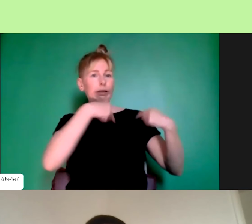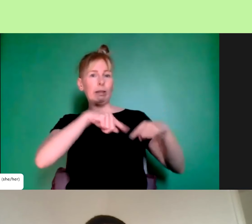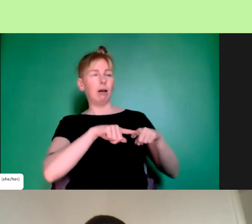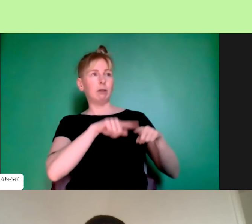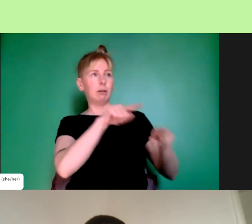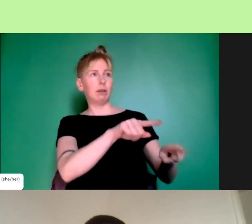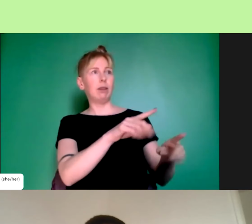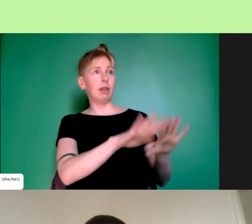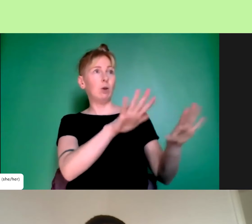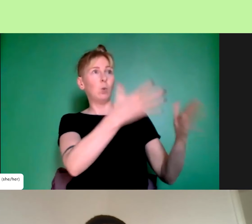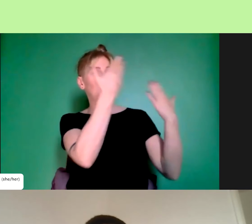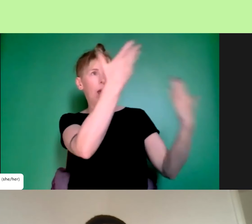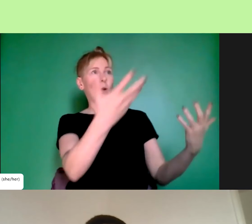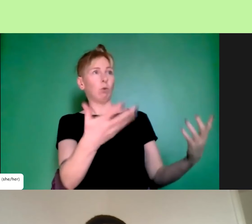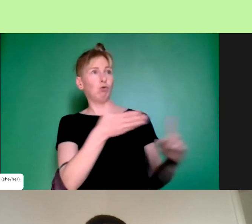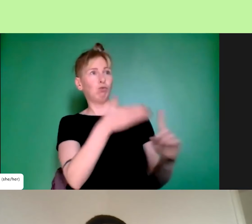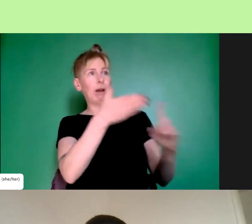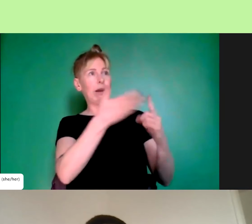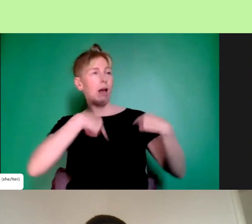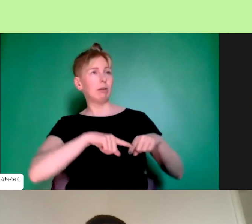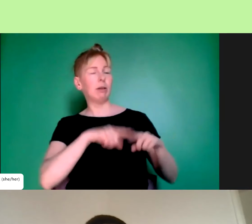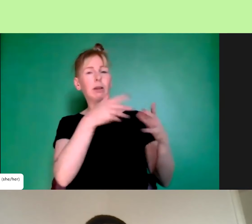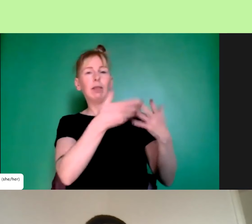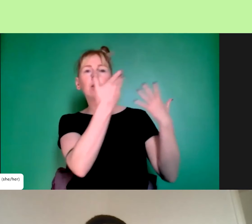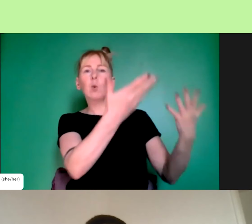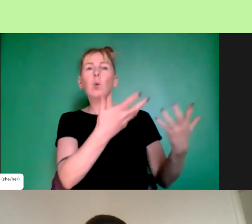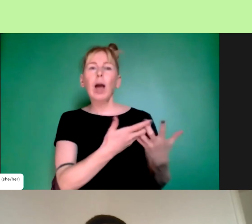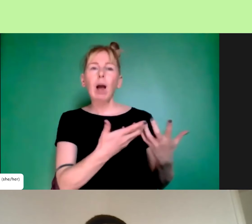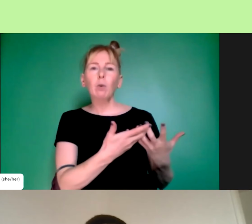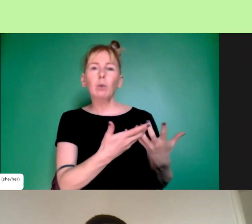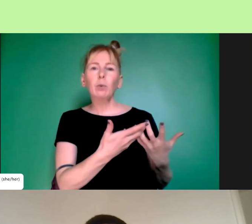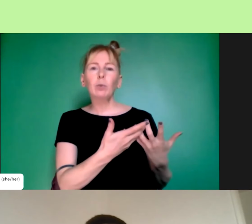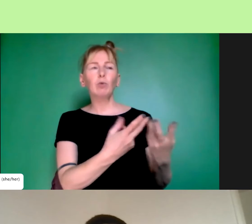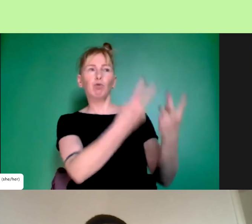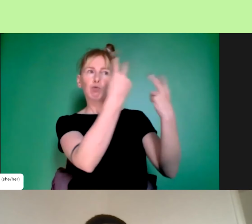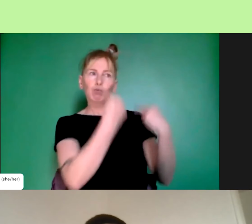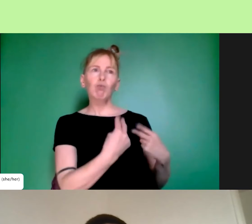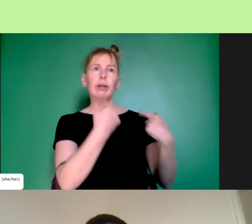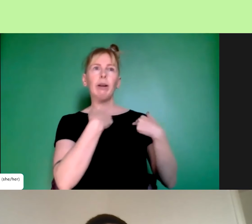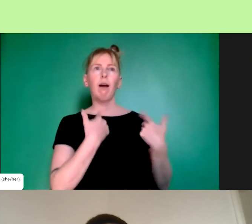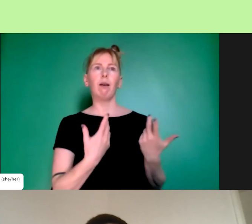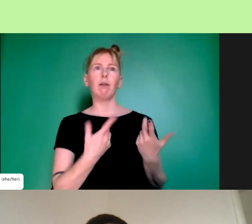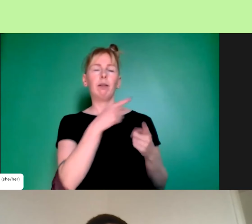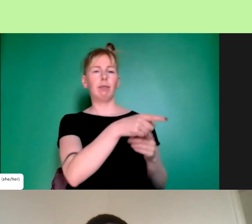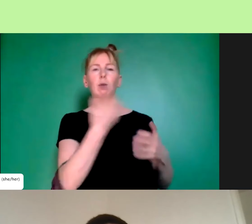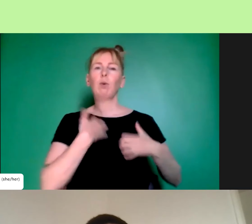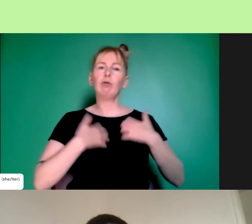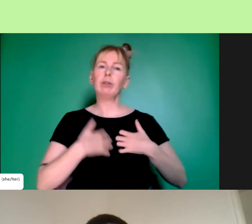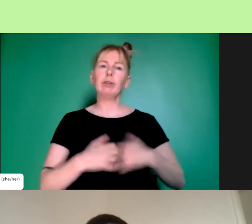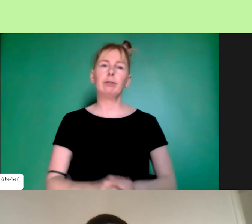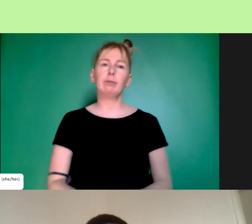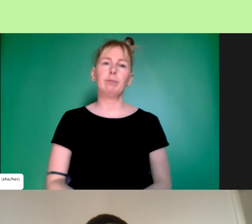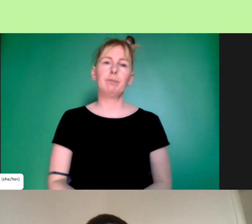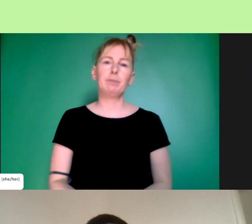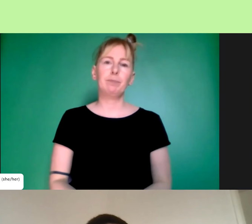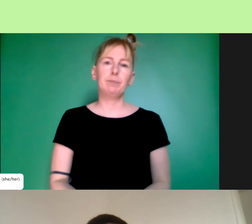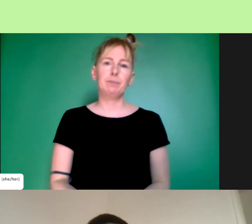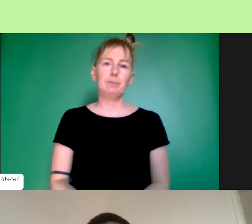they do not how to read us, they are not interested in that.